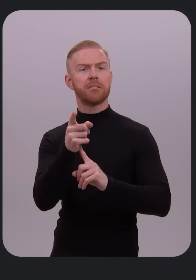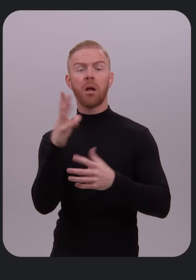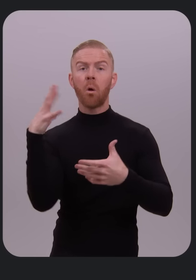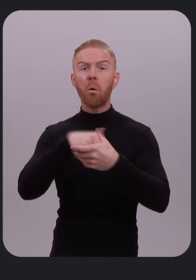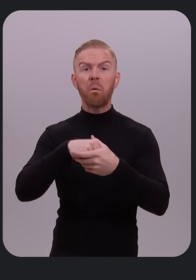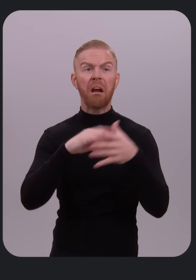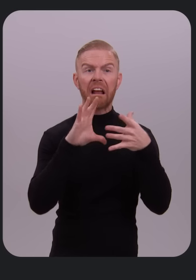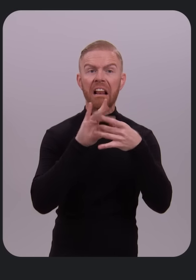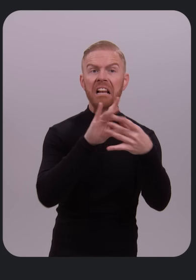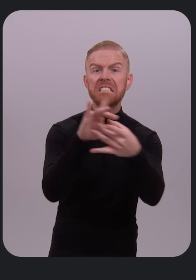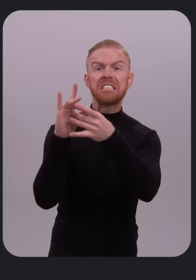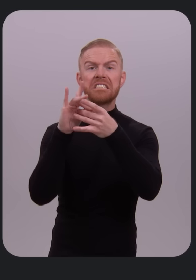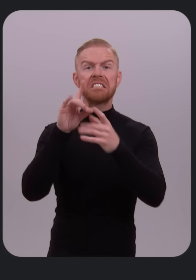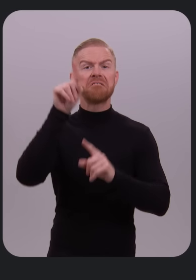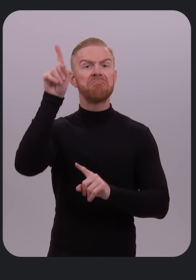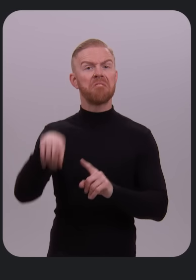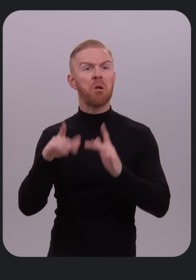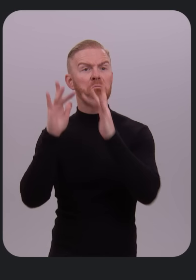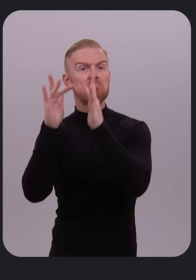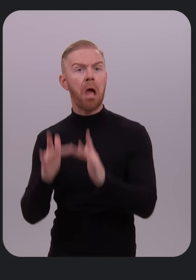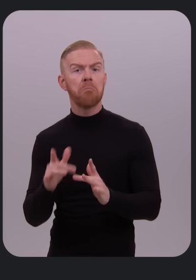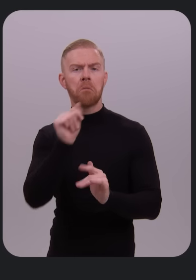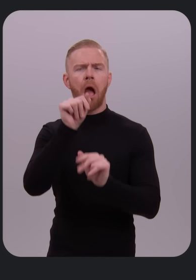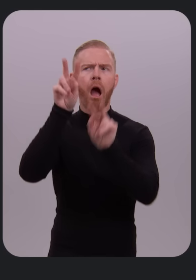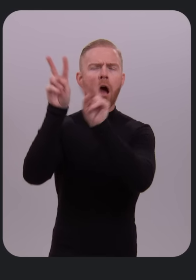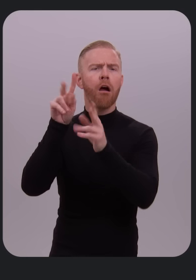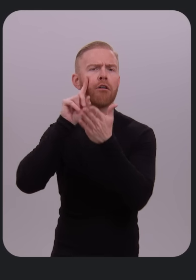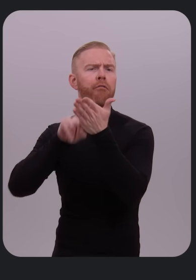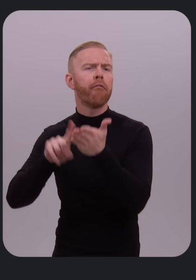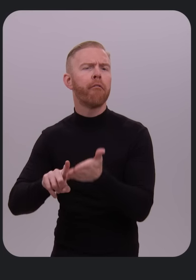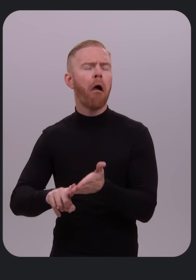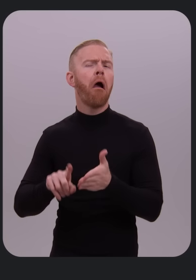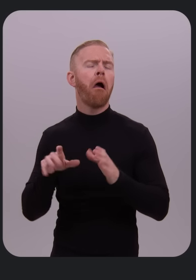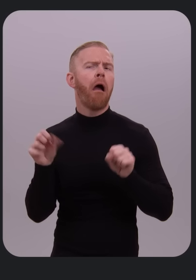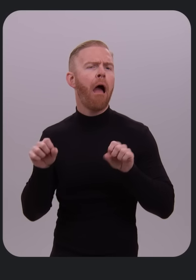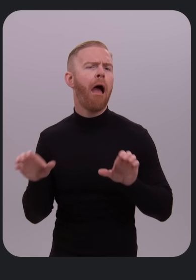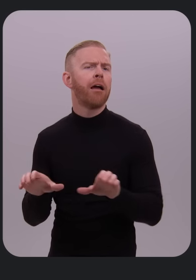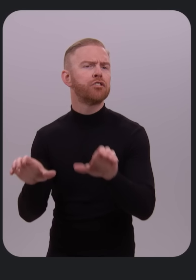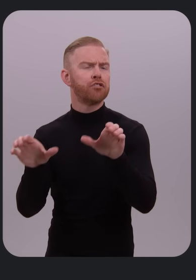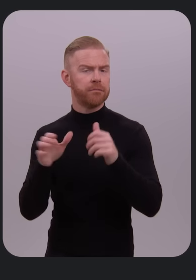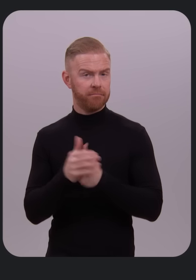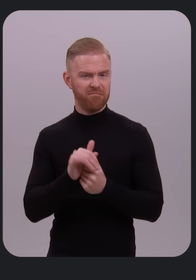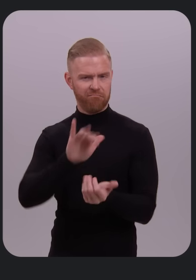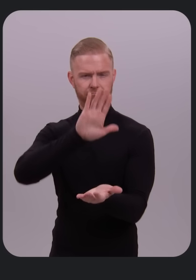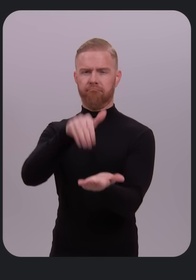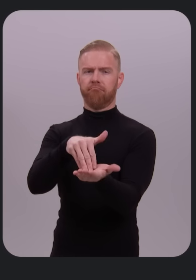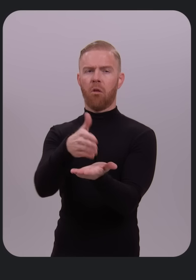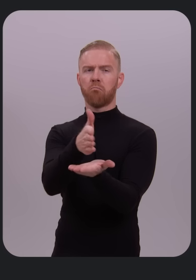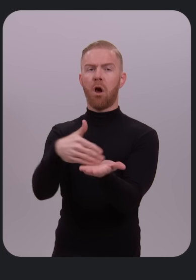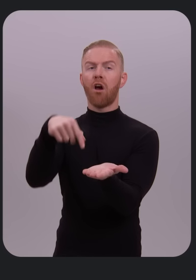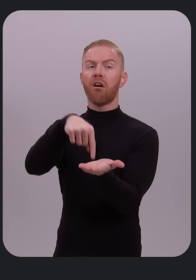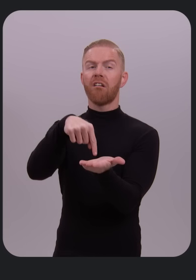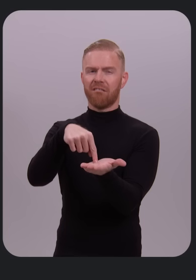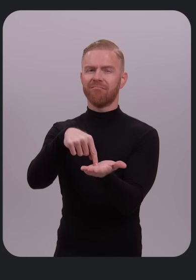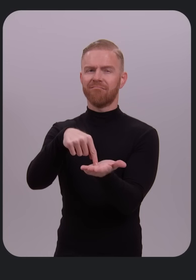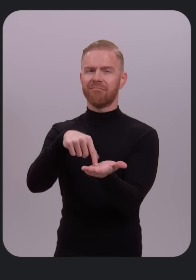so you can easily explore and take action. Now, that's a core part of how we've built AI Mode overall,